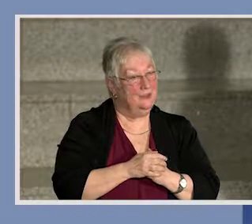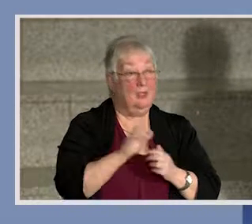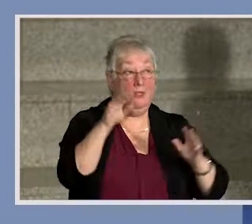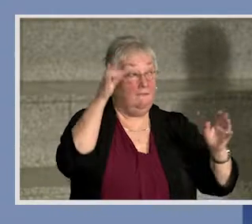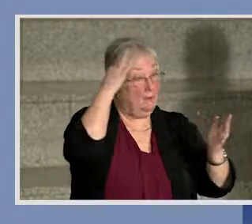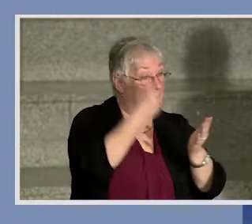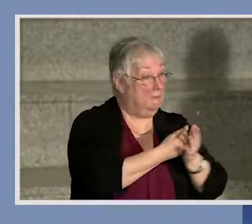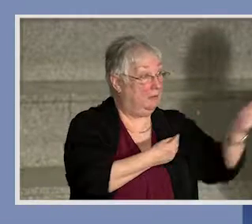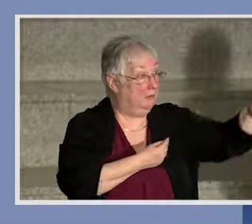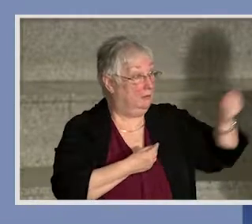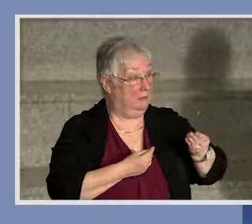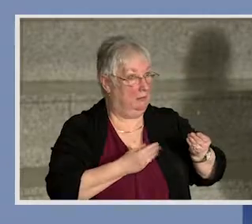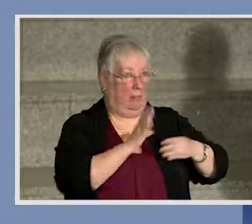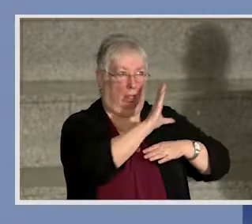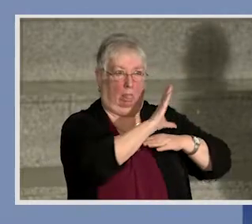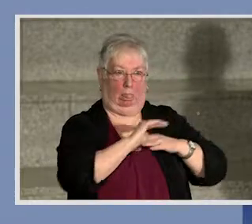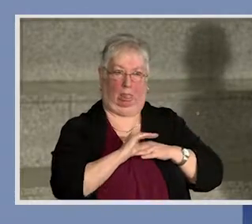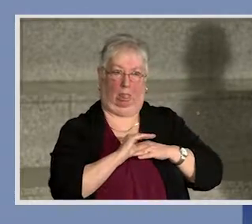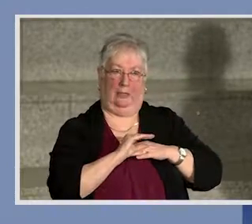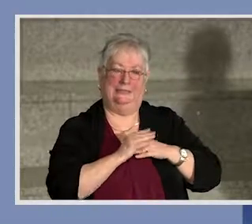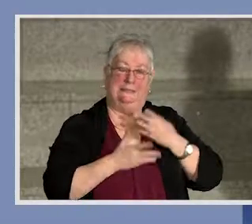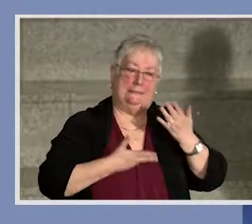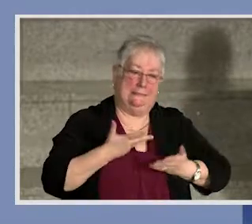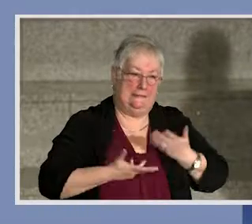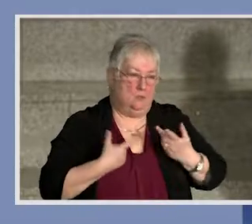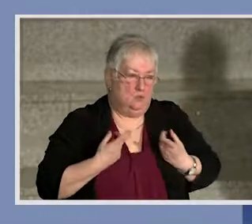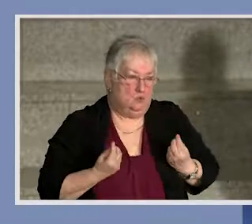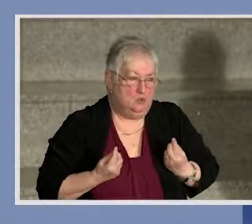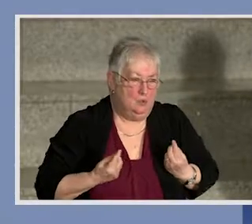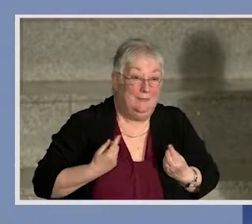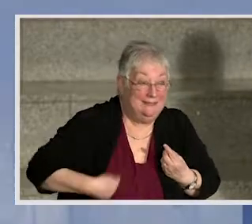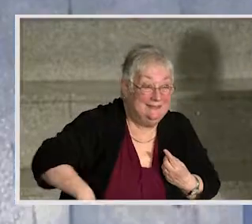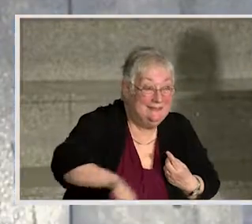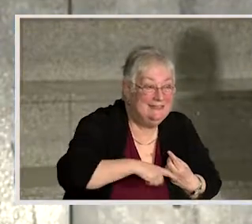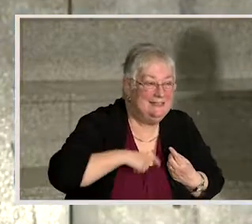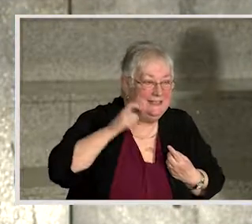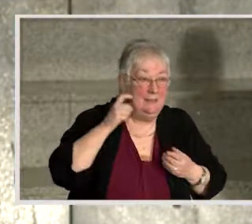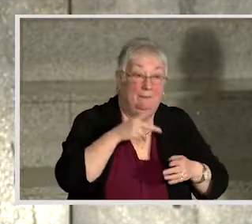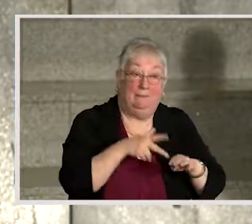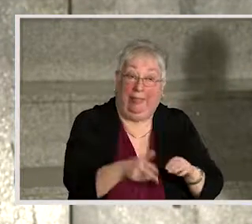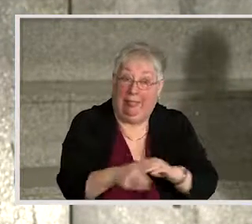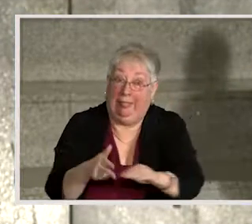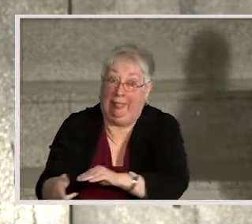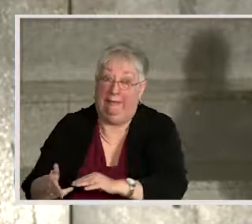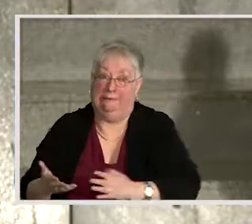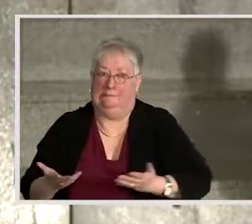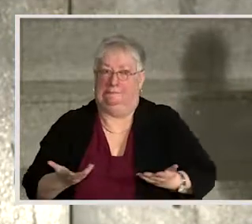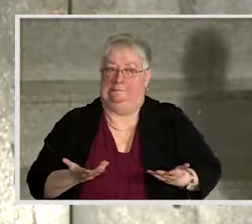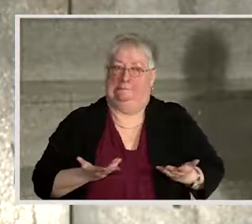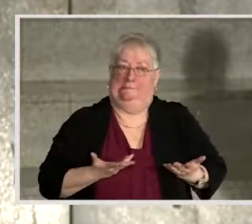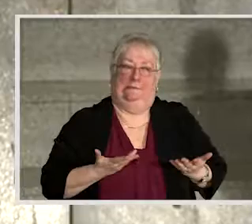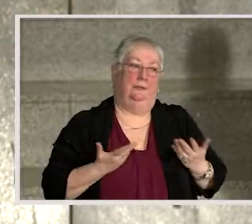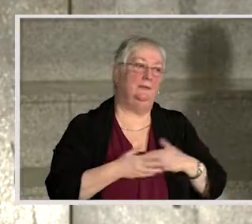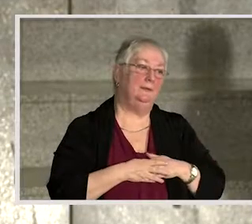NECESSITY, PRECIPITATE LOCAL BUDGET CUTS IN THE DISTRICT. AND WHEN IT COMES TO MAKING THESE DECISIONS, WE WANT TO MAKE